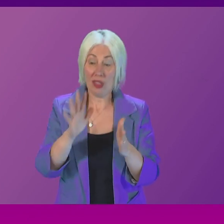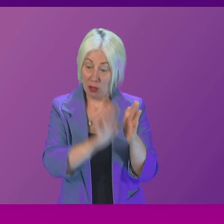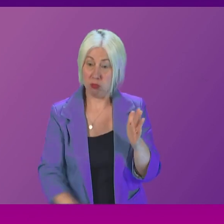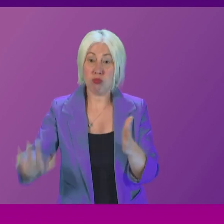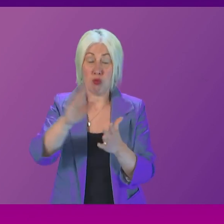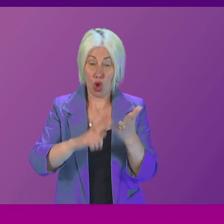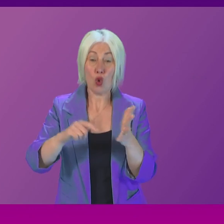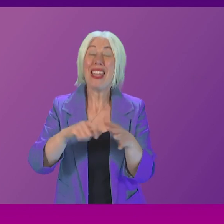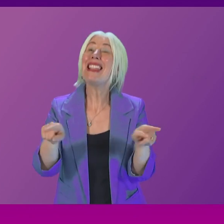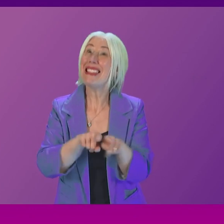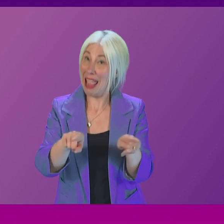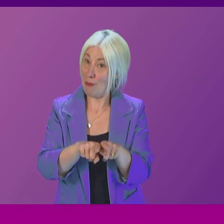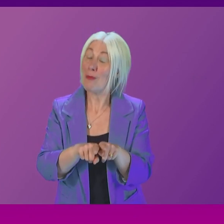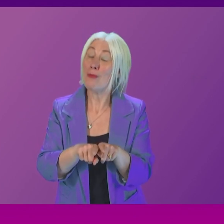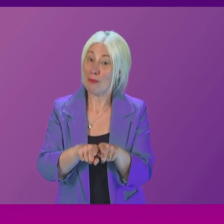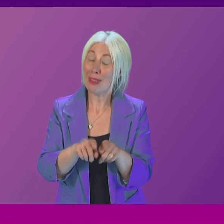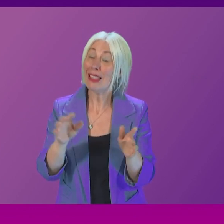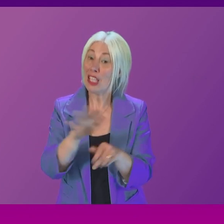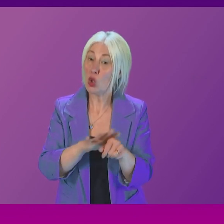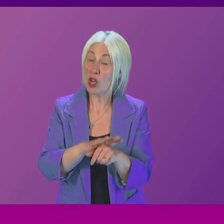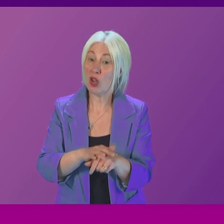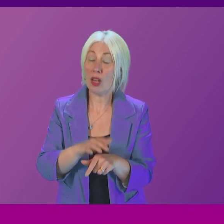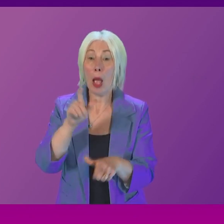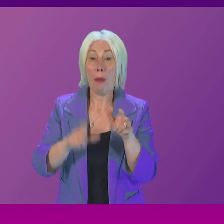To take private healthcare as an example, the rate of people who are self-funding for